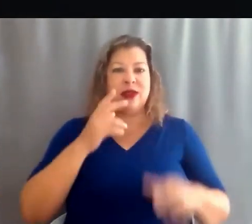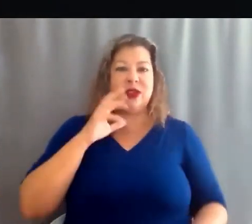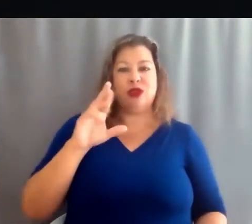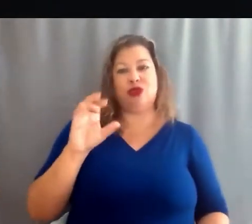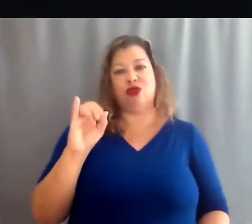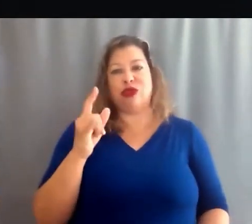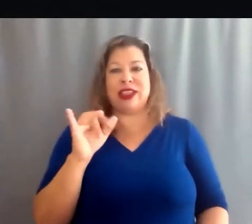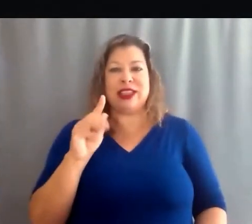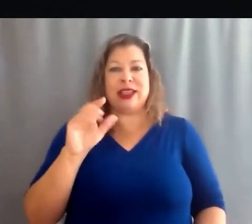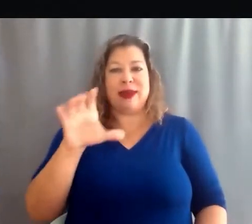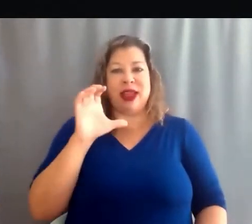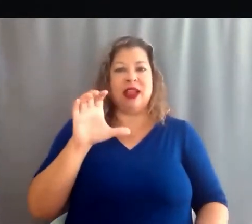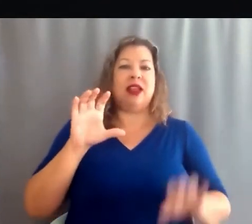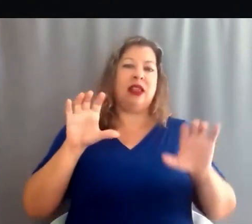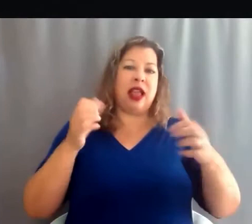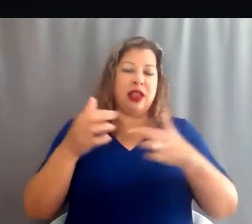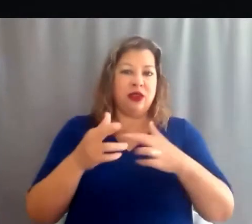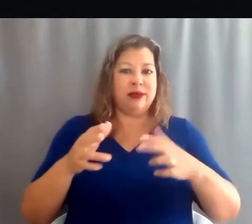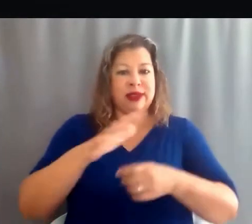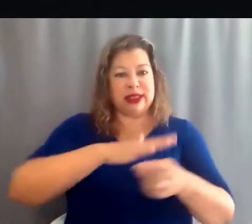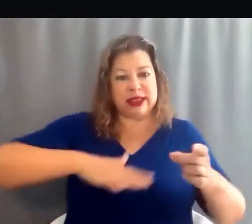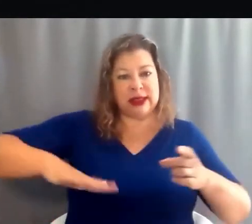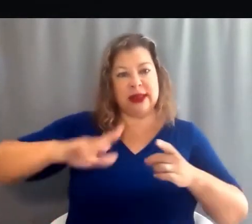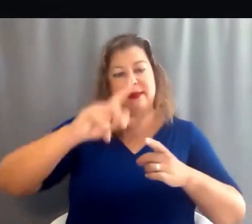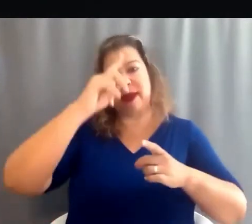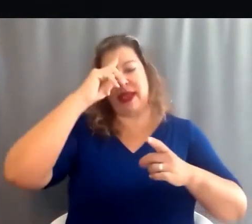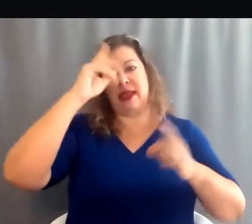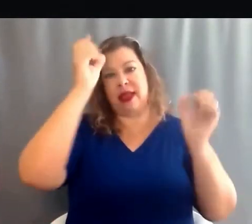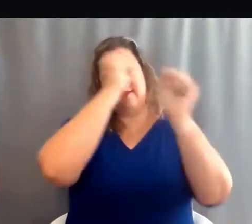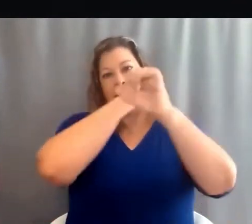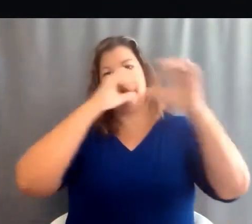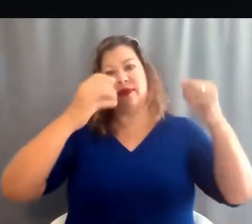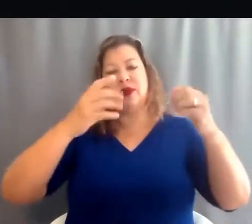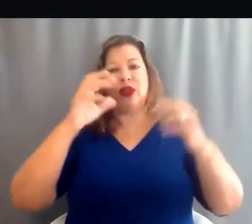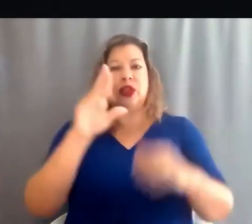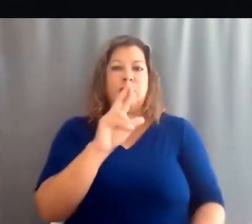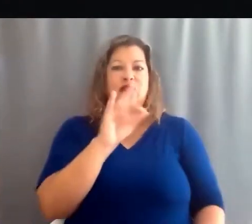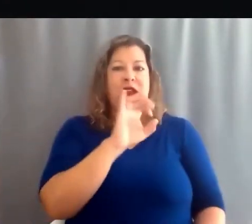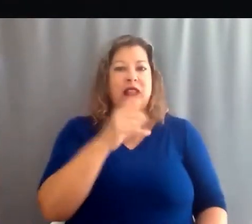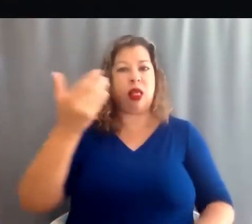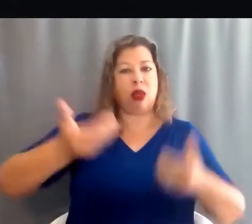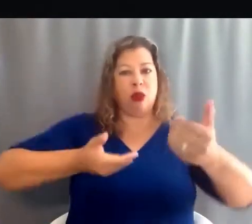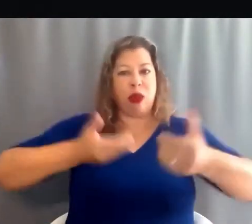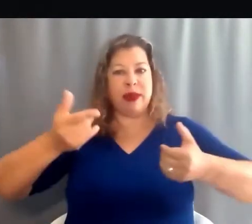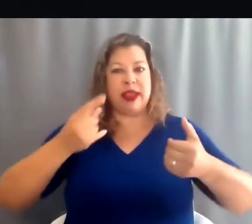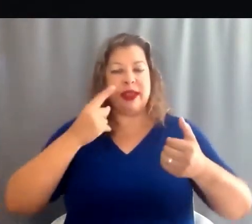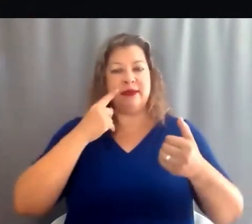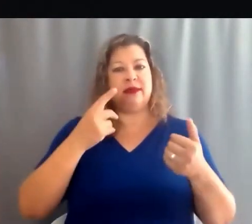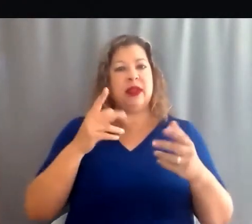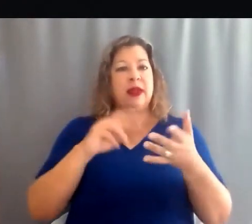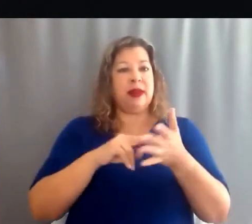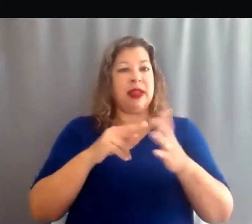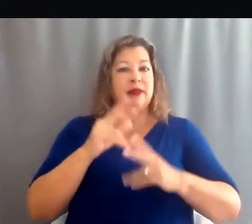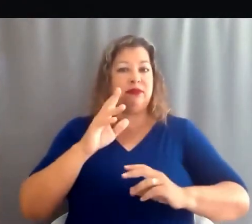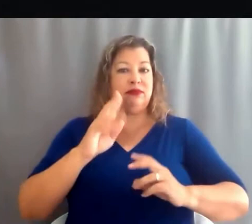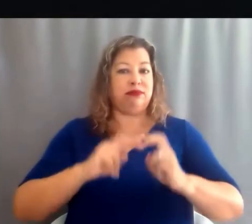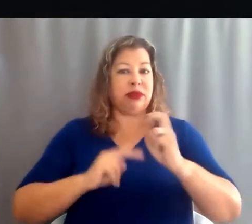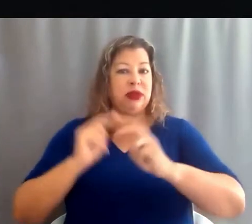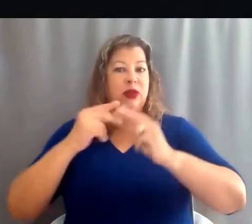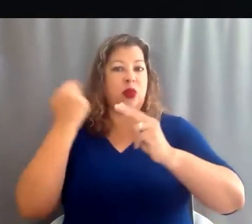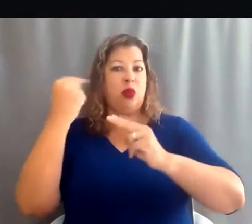classroom, the Ratchetdemic classroom. It's a space that embodies the concept of radical welcome and hospitality.